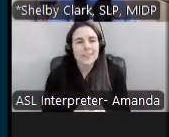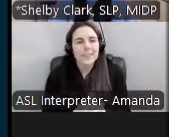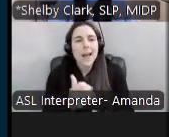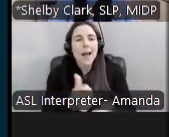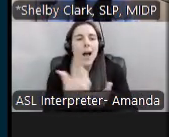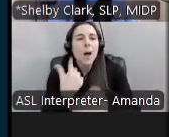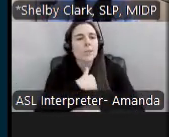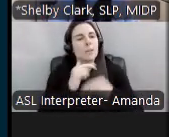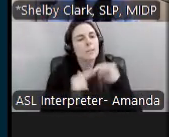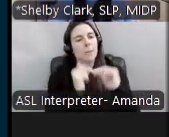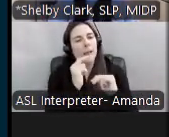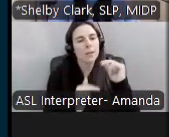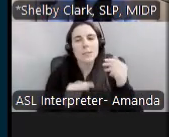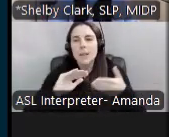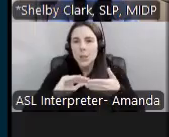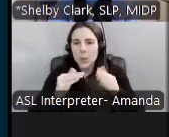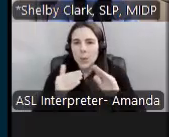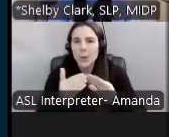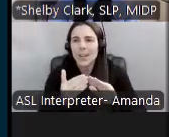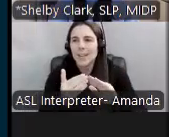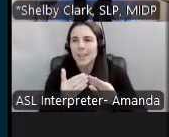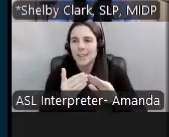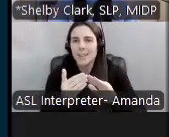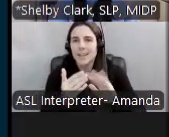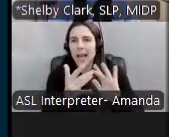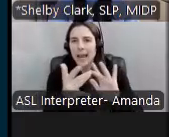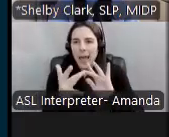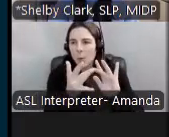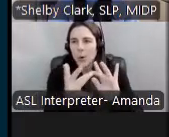build that community and networking and know who's on the